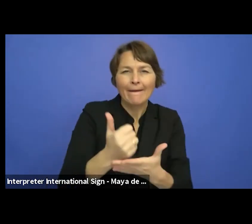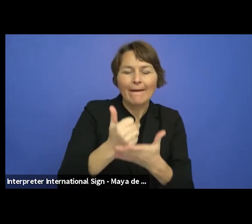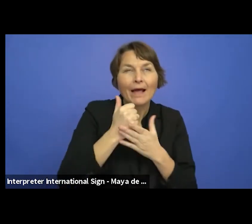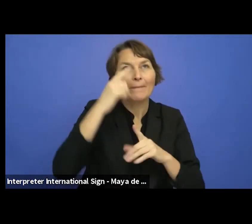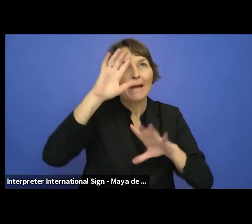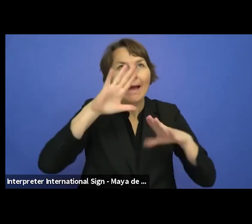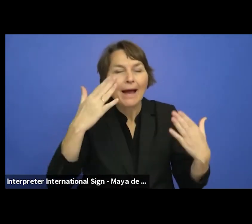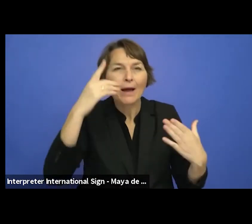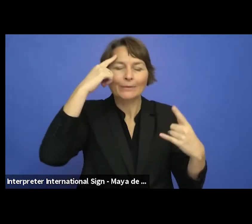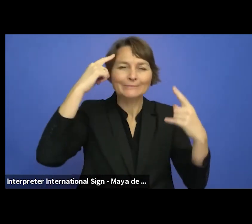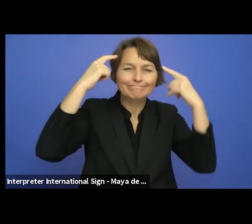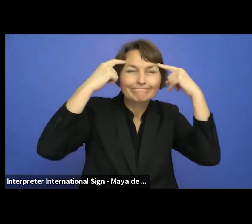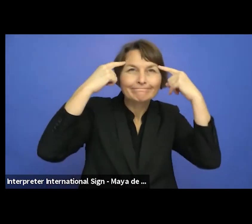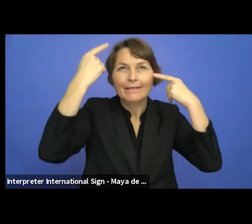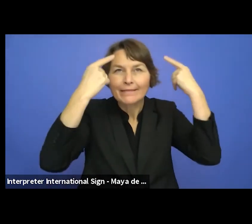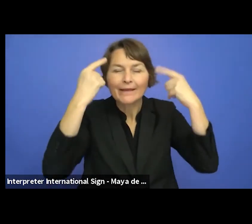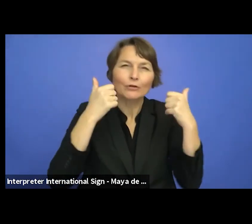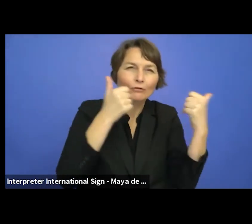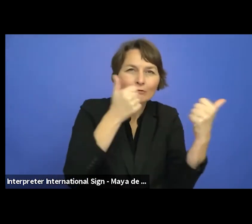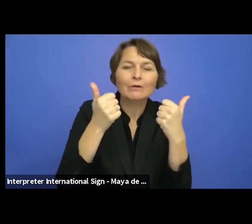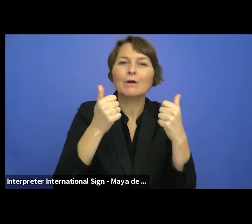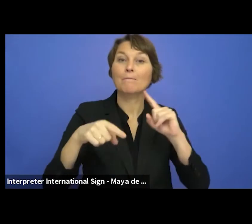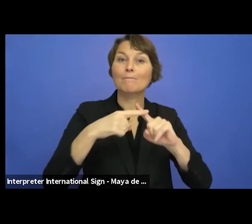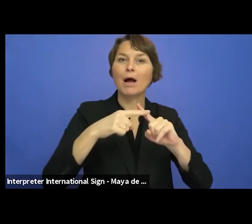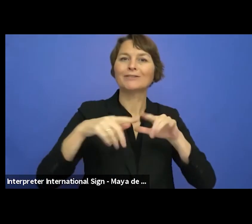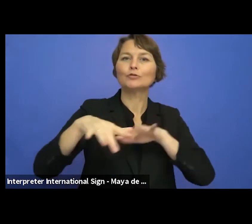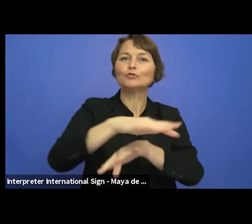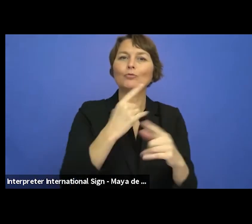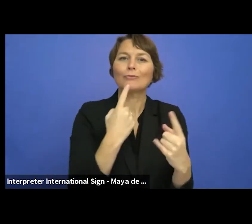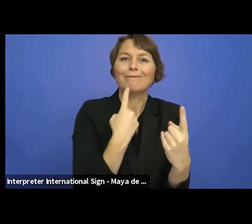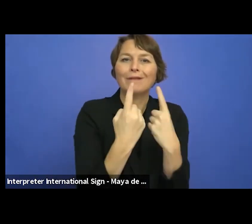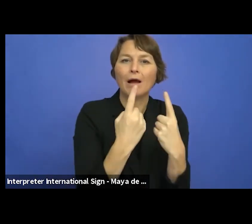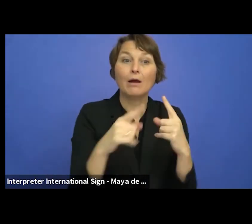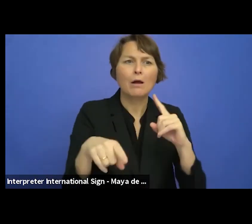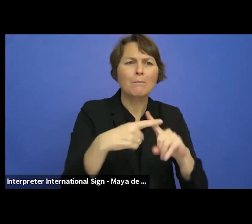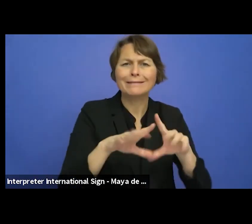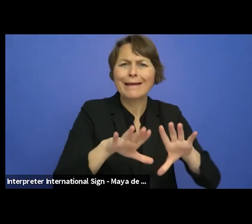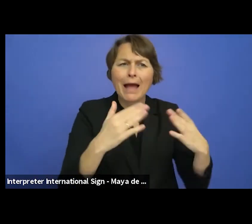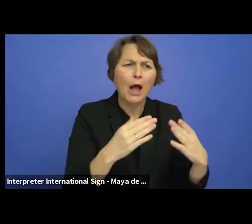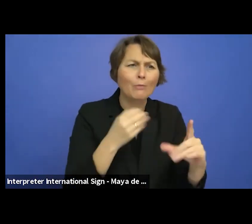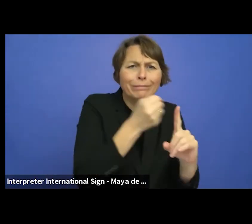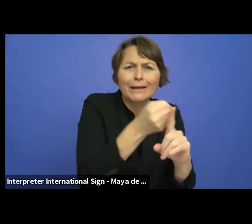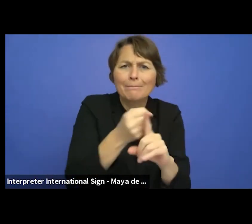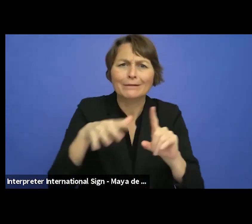dialogue. Contributing to the changes that affect our societies and for an audience to look at live